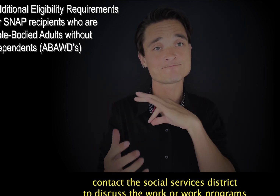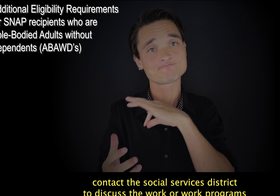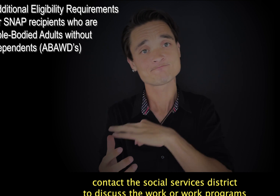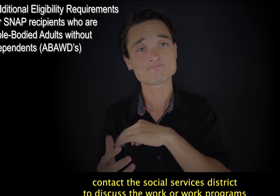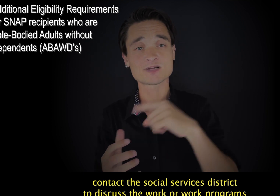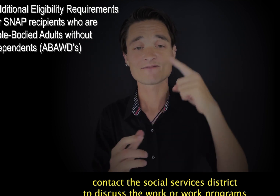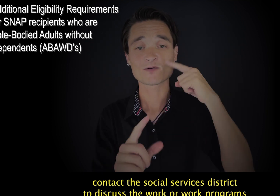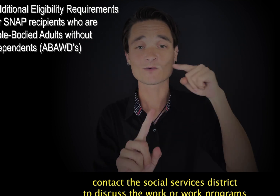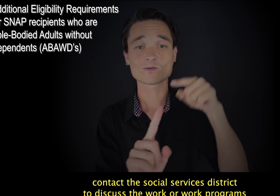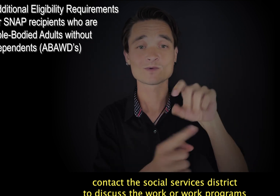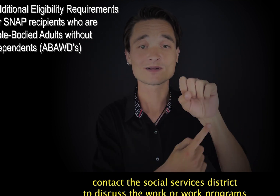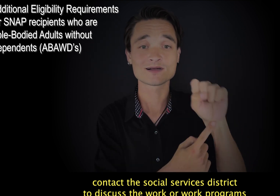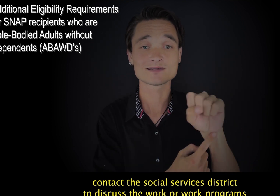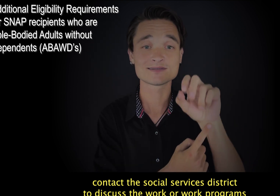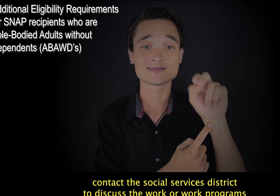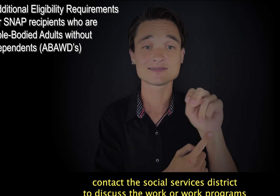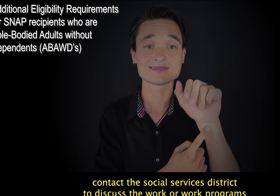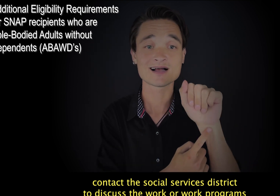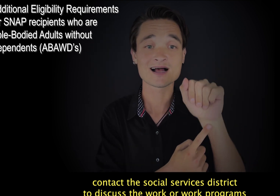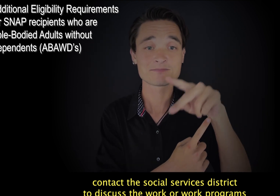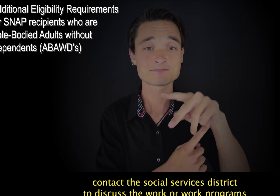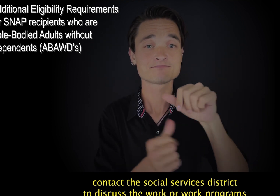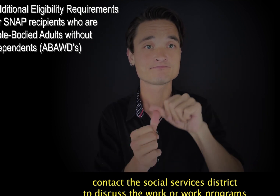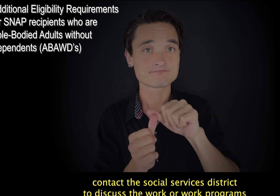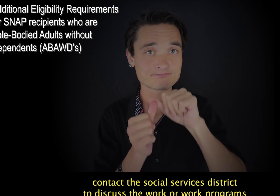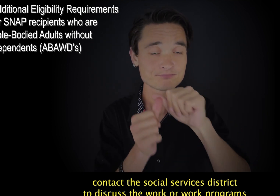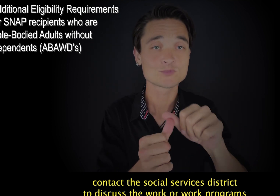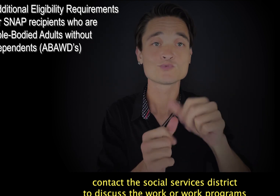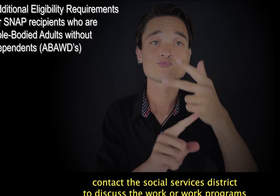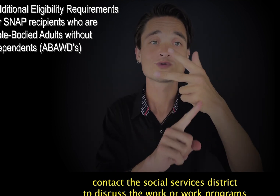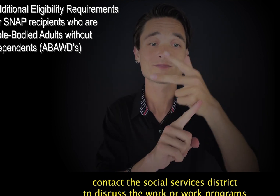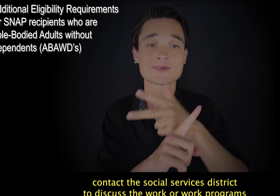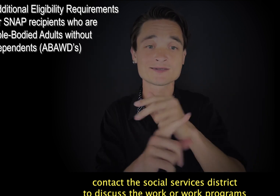contact the social services district to discuss the work or work programs